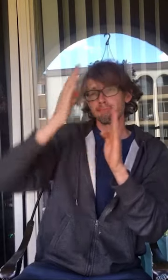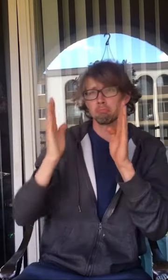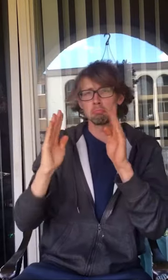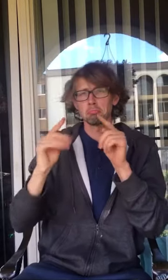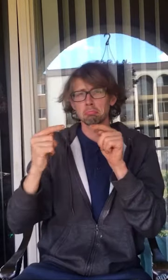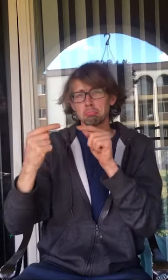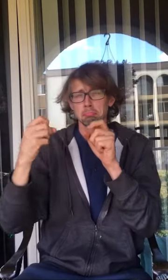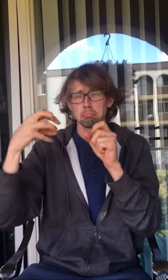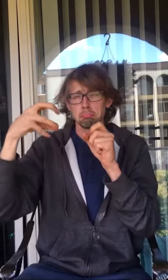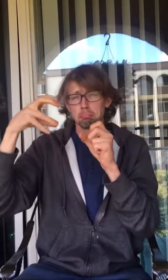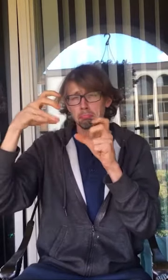[BANG!]